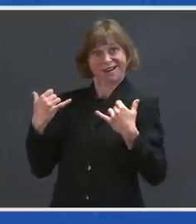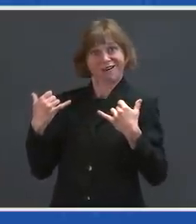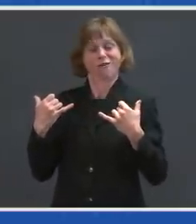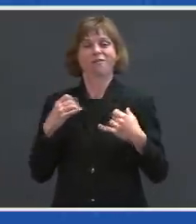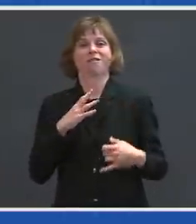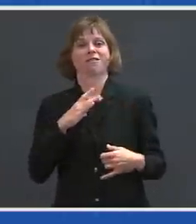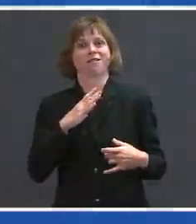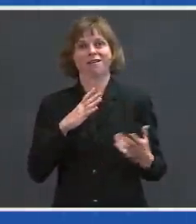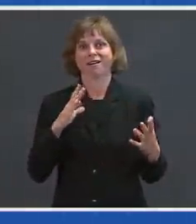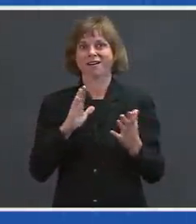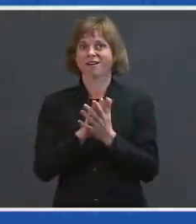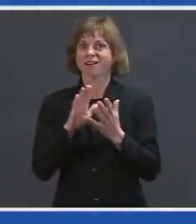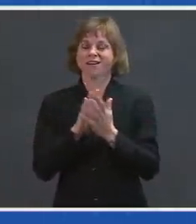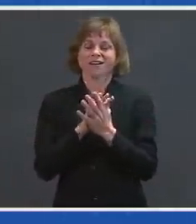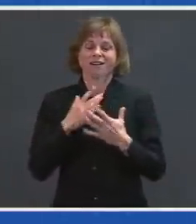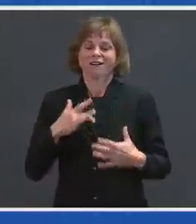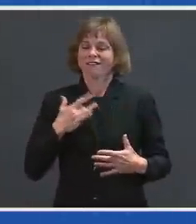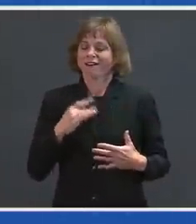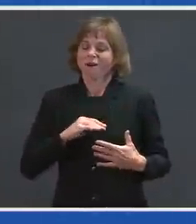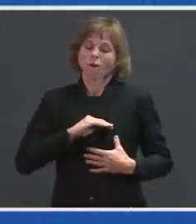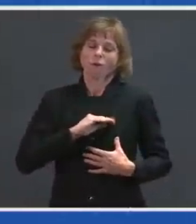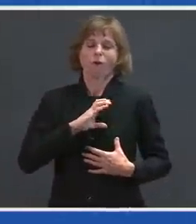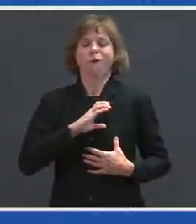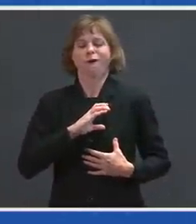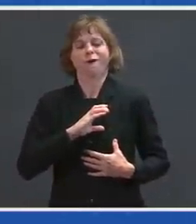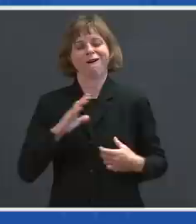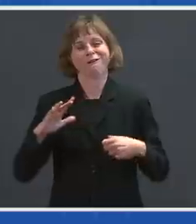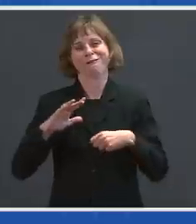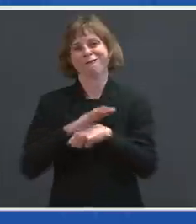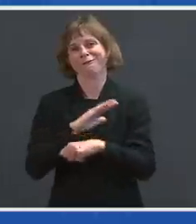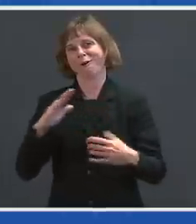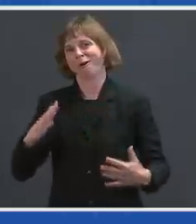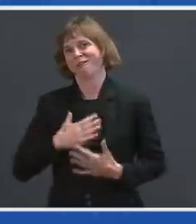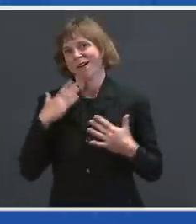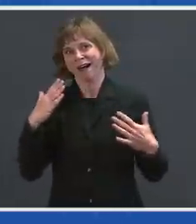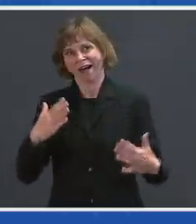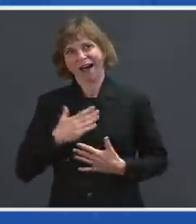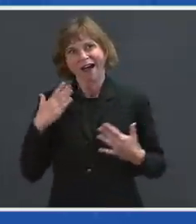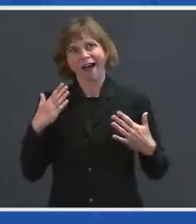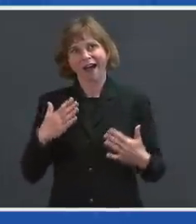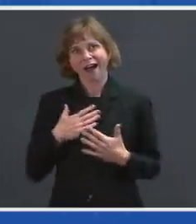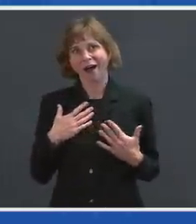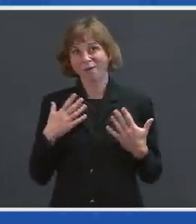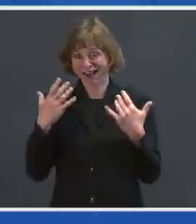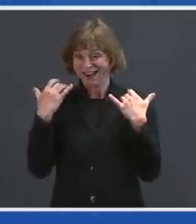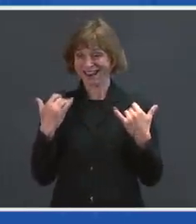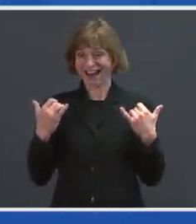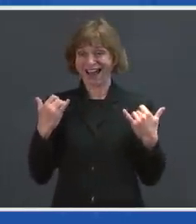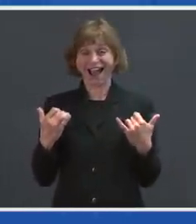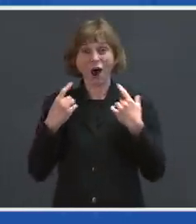my heart could not be filled with more joy to have that occasion marked by introducing him